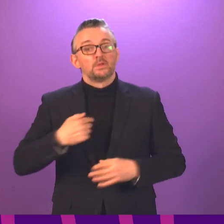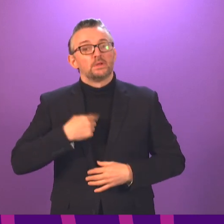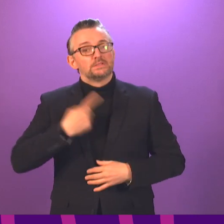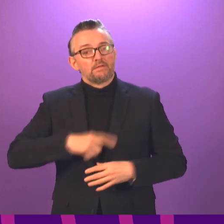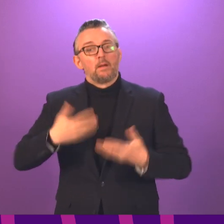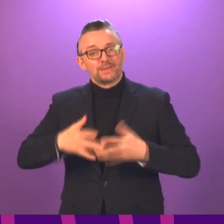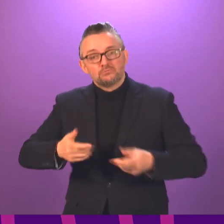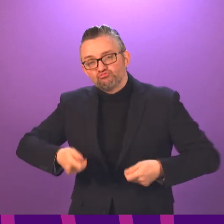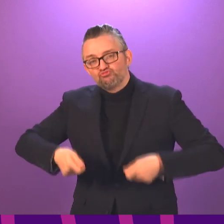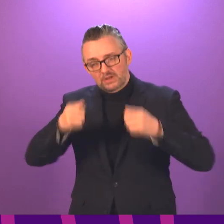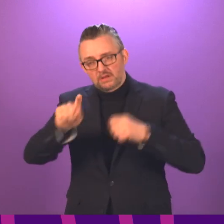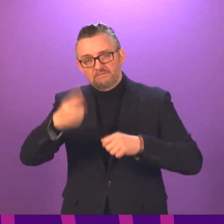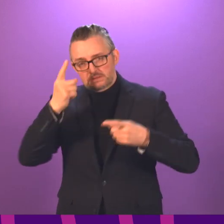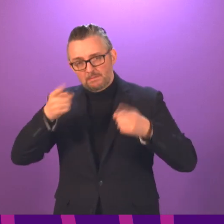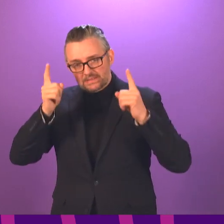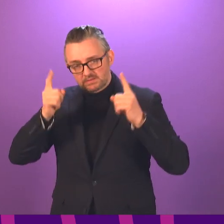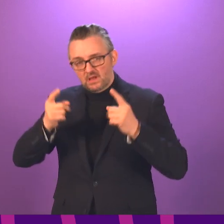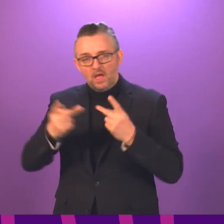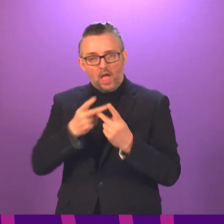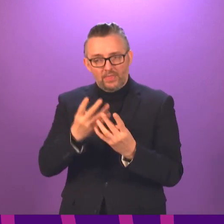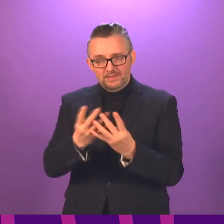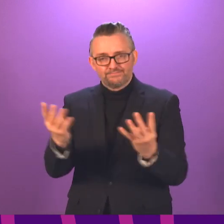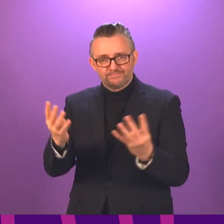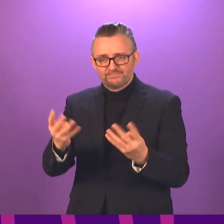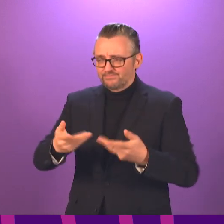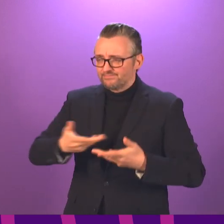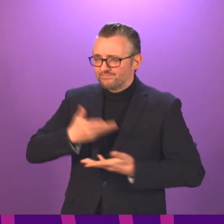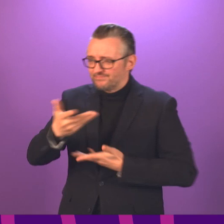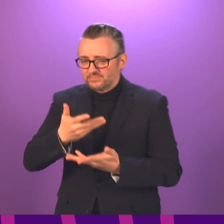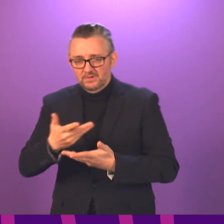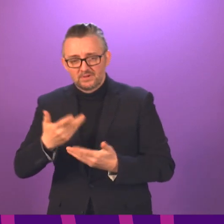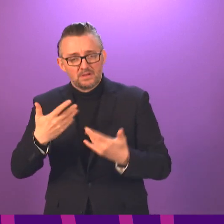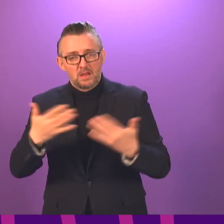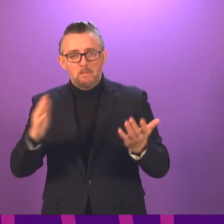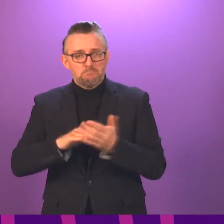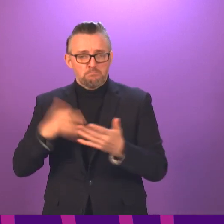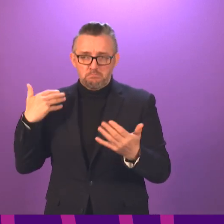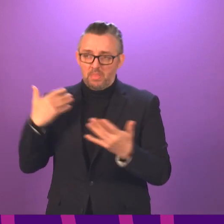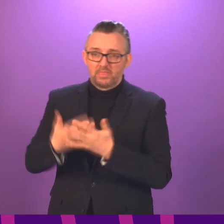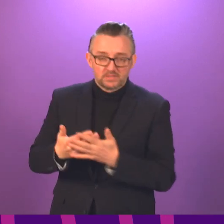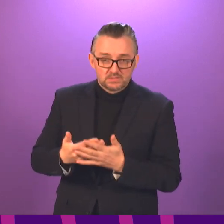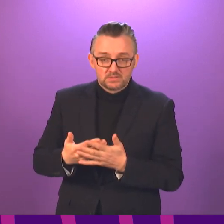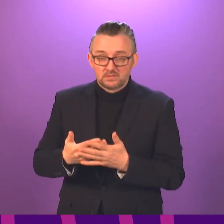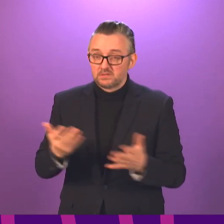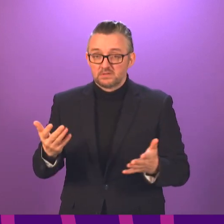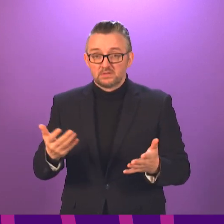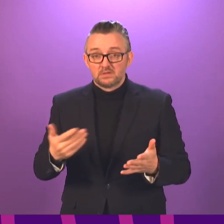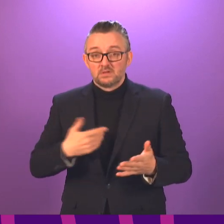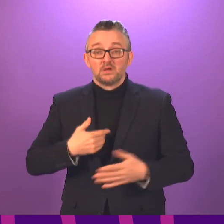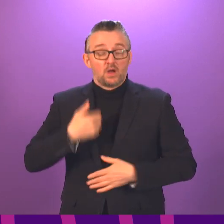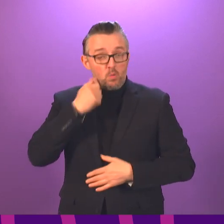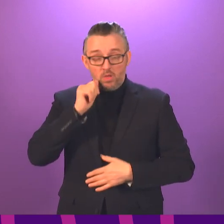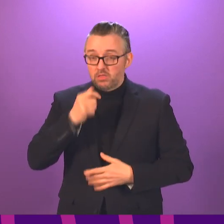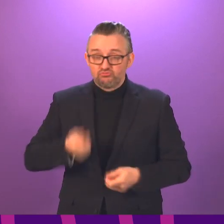with the First Minister and cabinet secretaries, and I make no apology for raising it again.